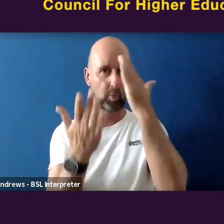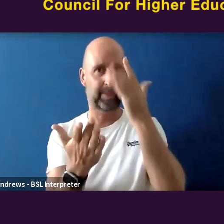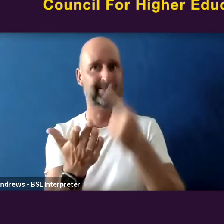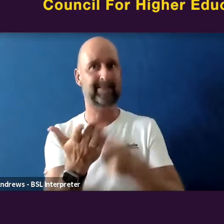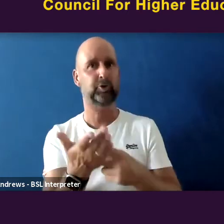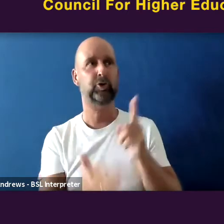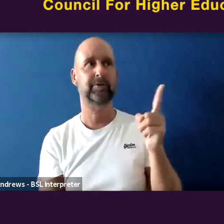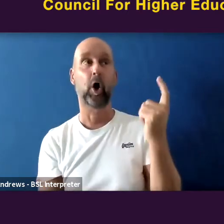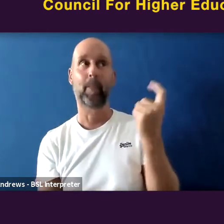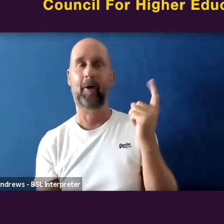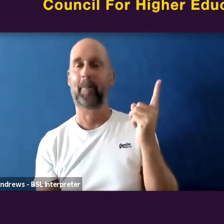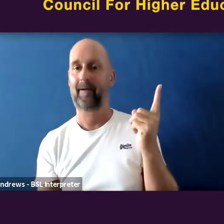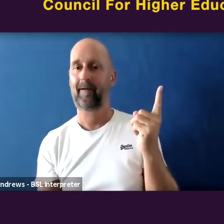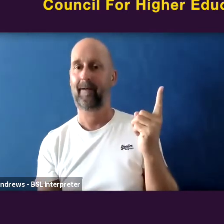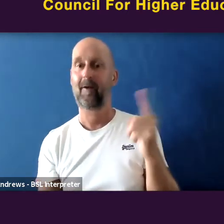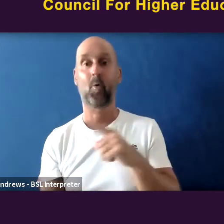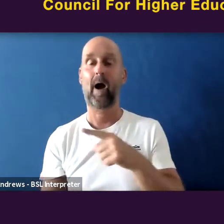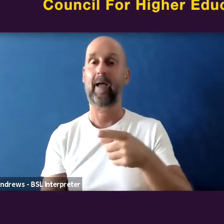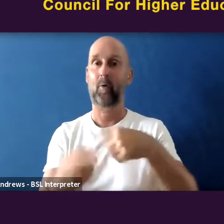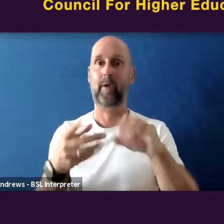and as we are creative and resilient leaders,